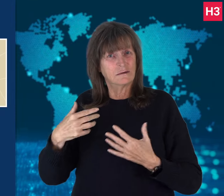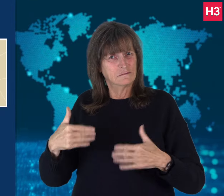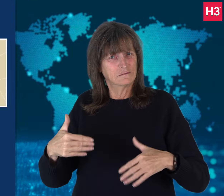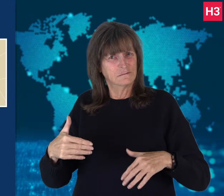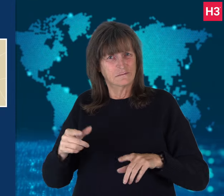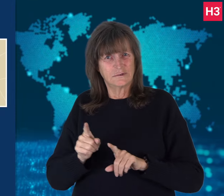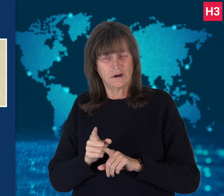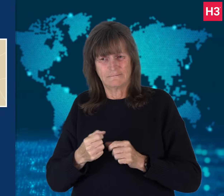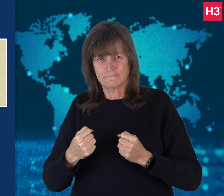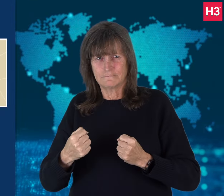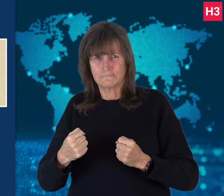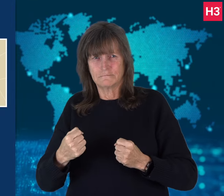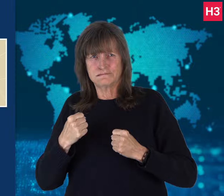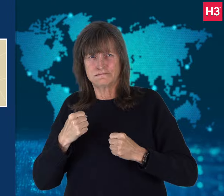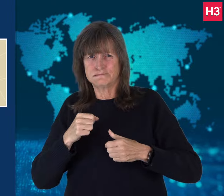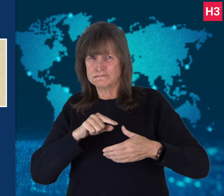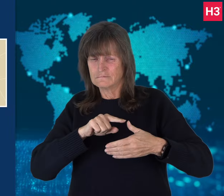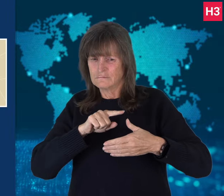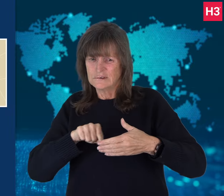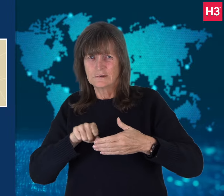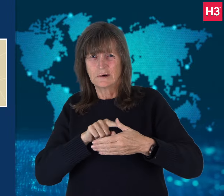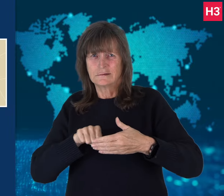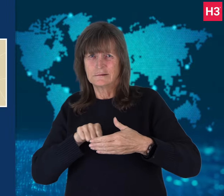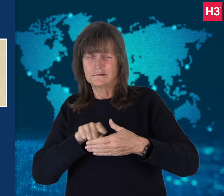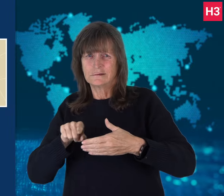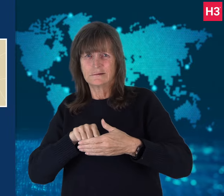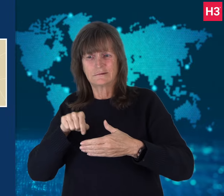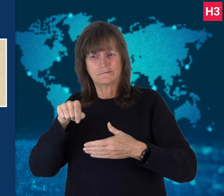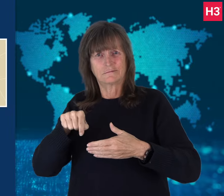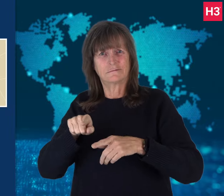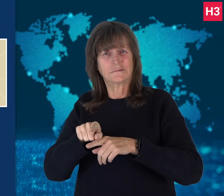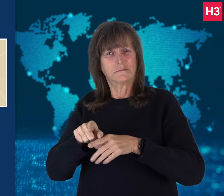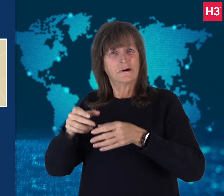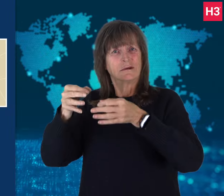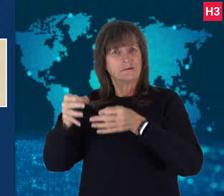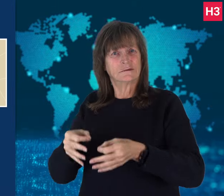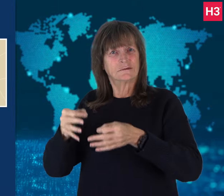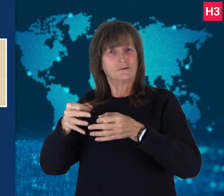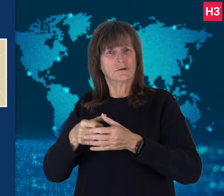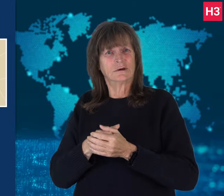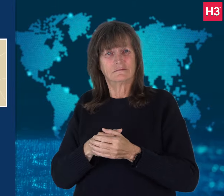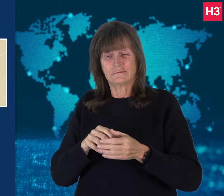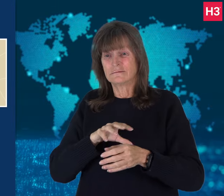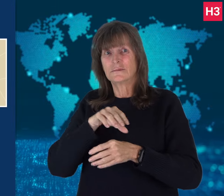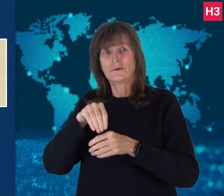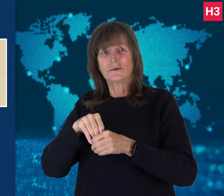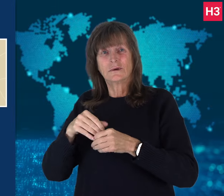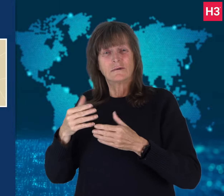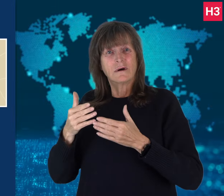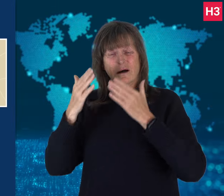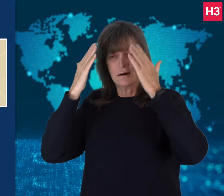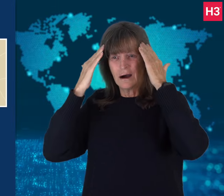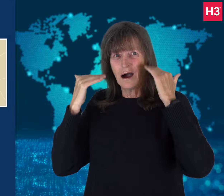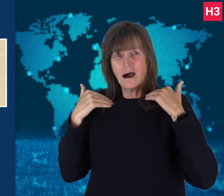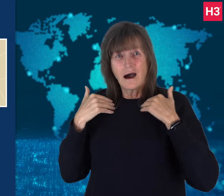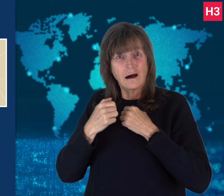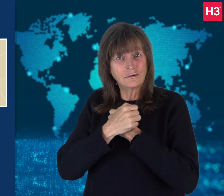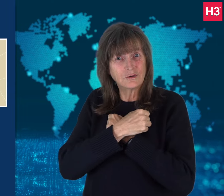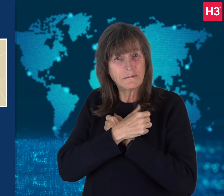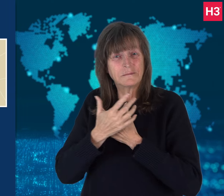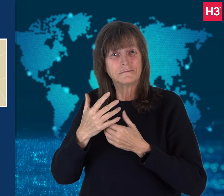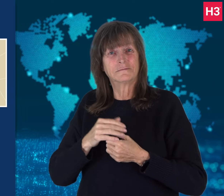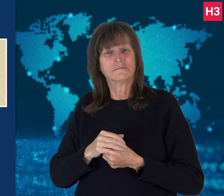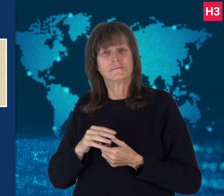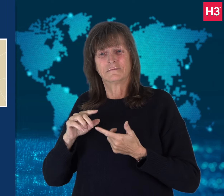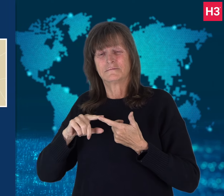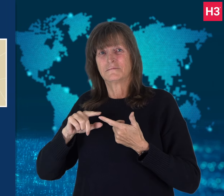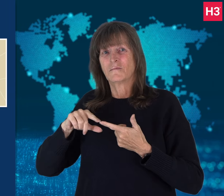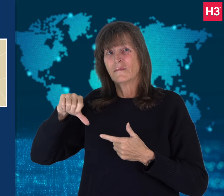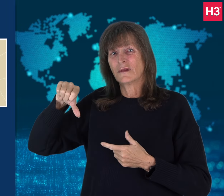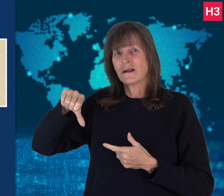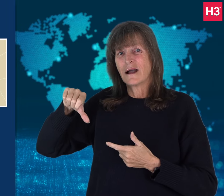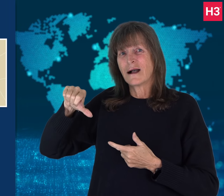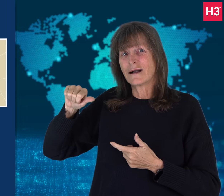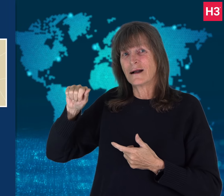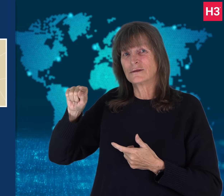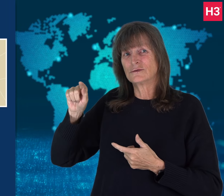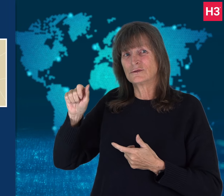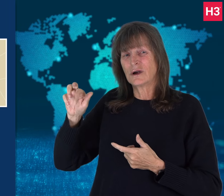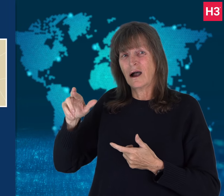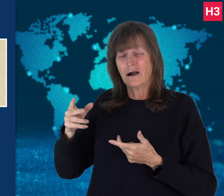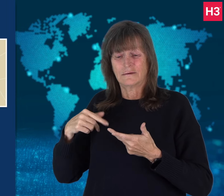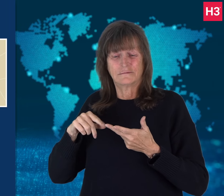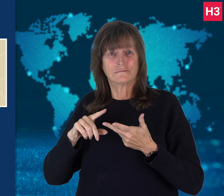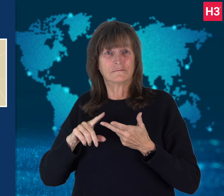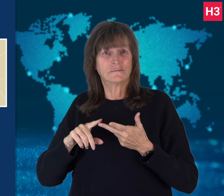Many countries strongly criticized the decision, including Egypt,